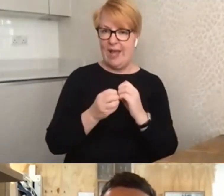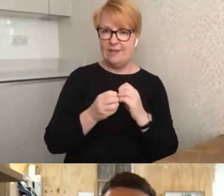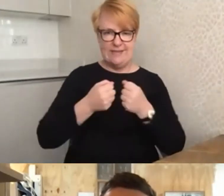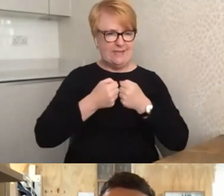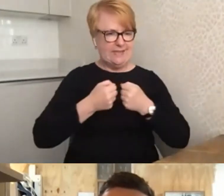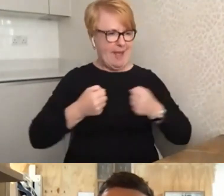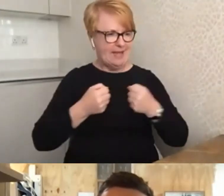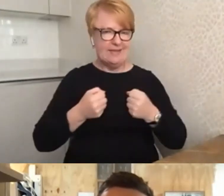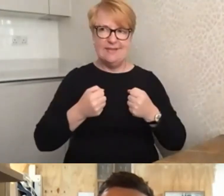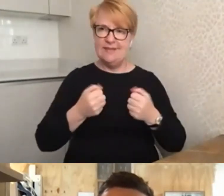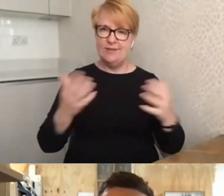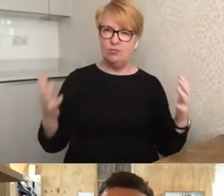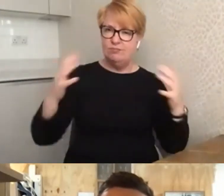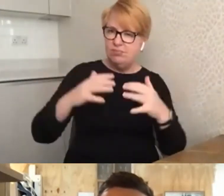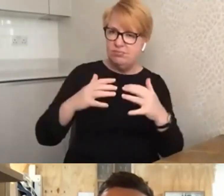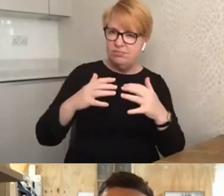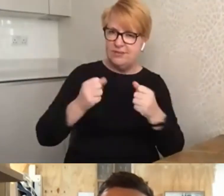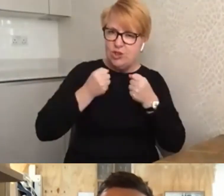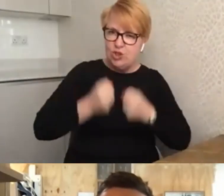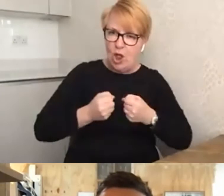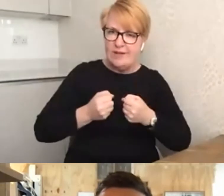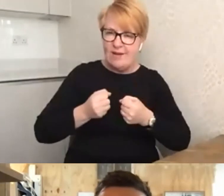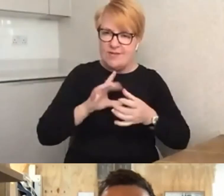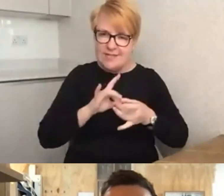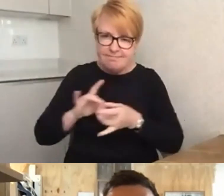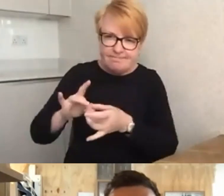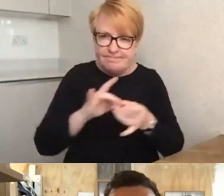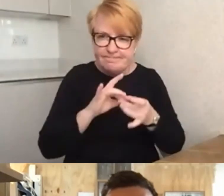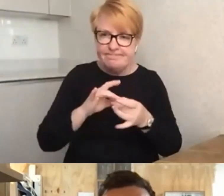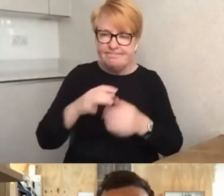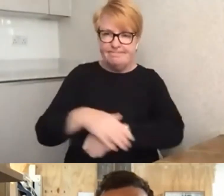of culture of solidarity and agency and community and exchange.